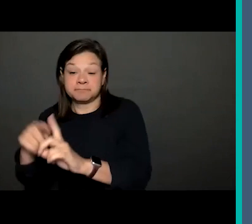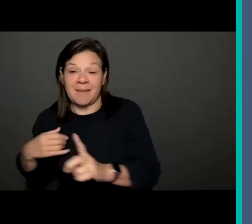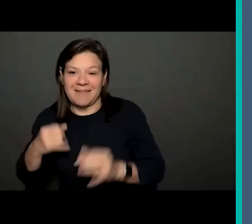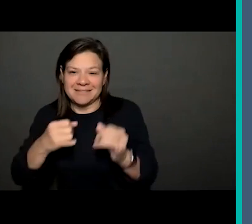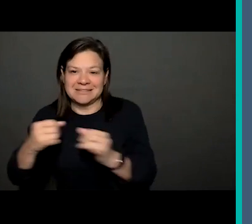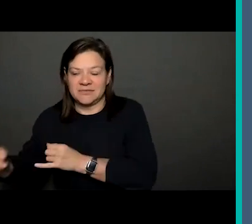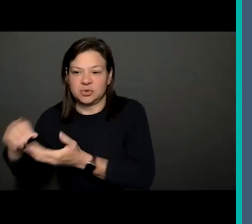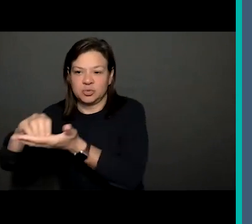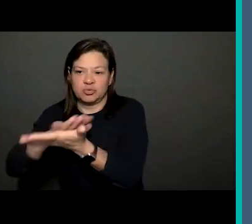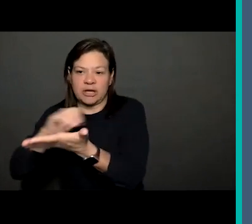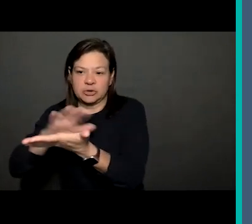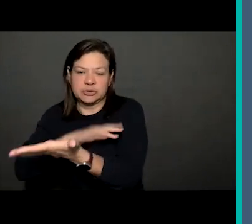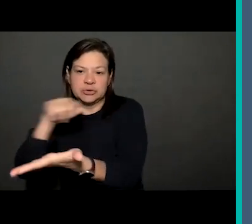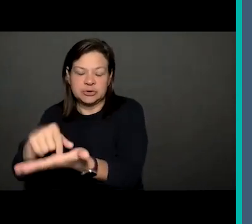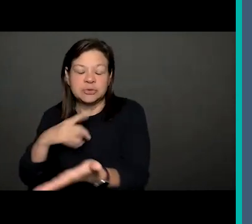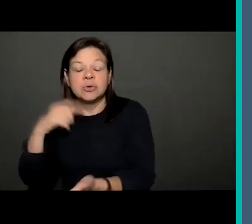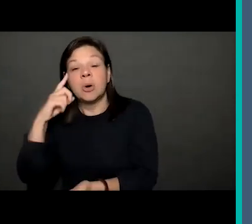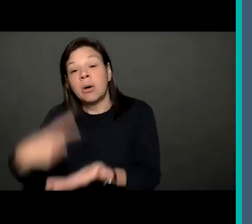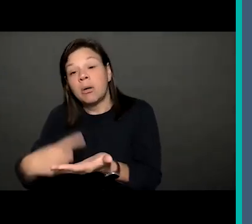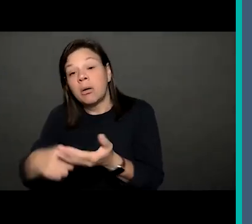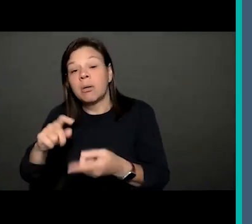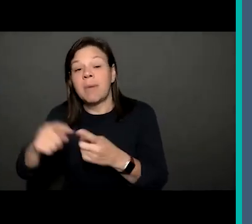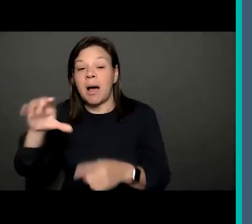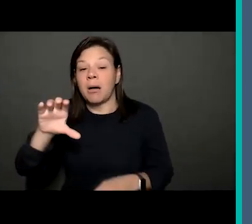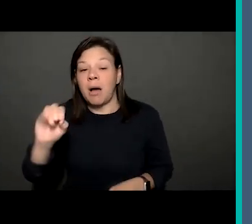IF TALKING ABOUT CONTEXT AND OBJECTS AND RECORD.